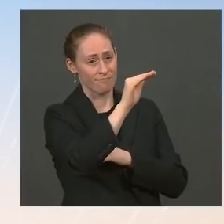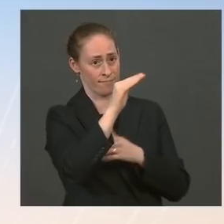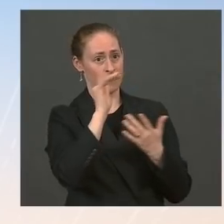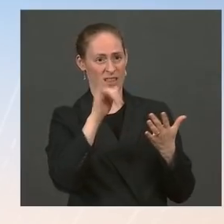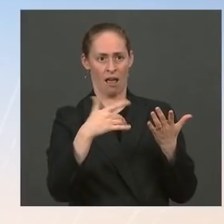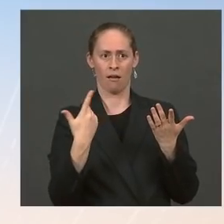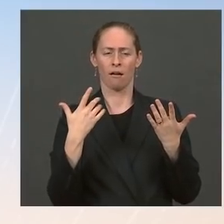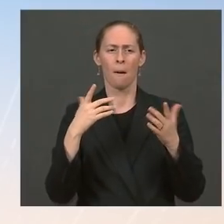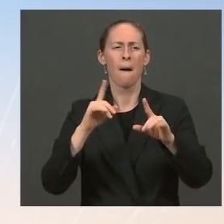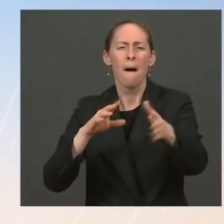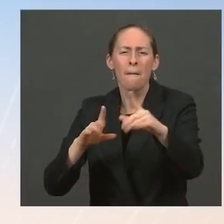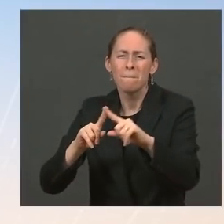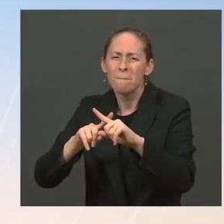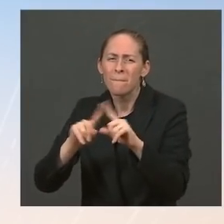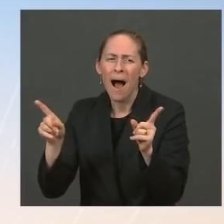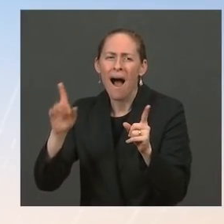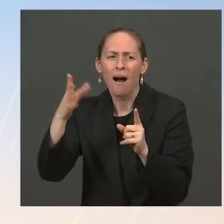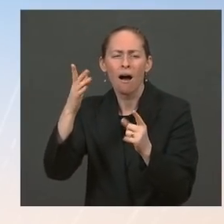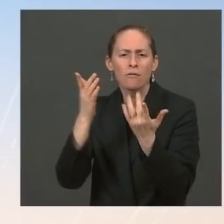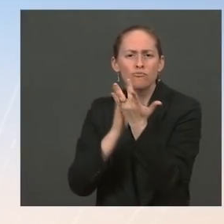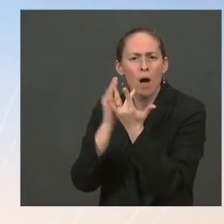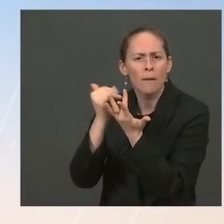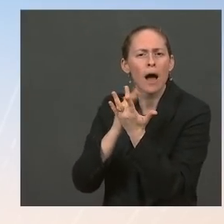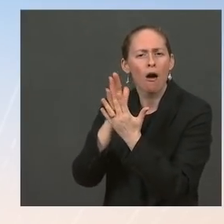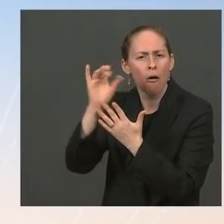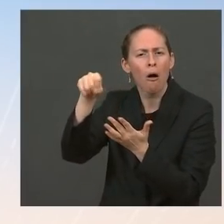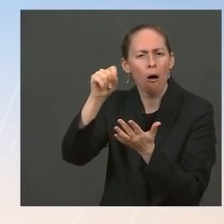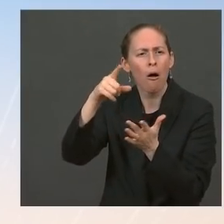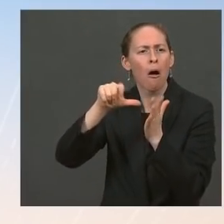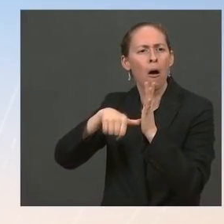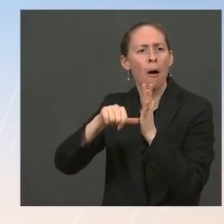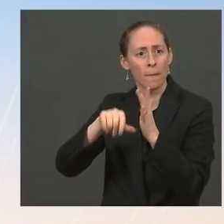but did he ask President Xi to cooperate